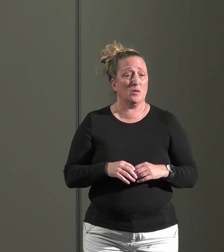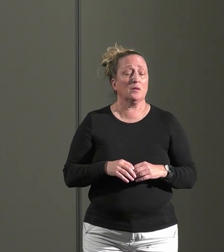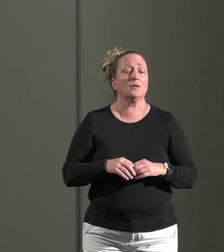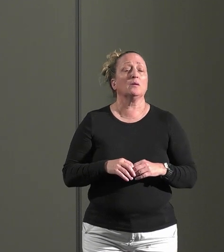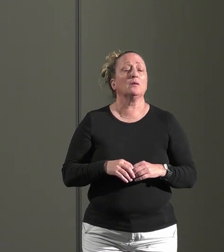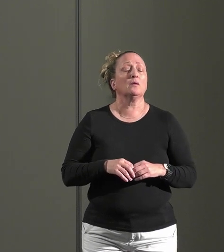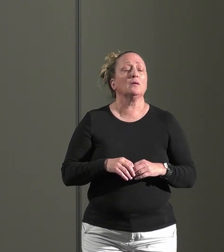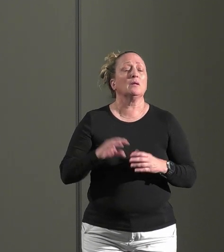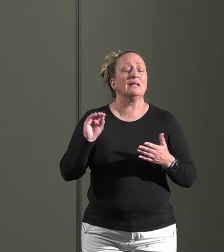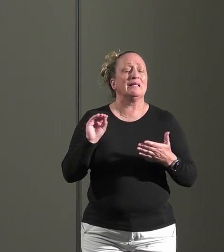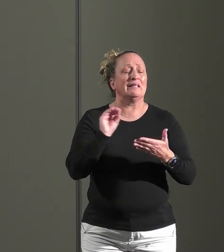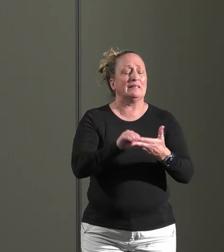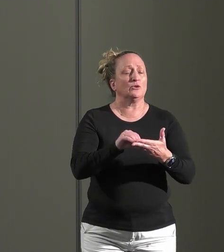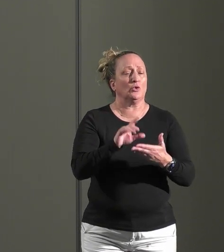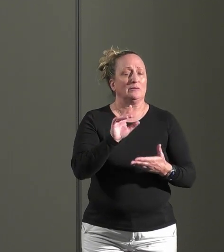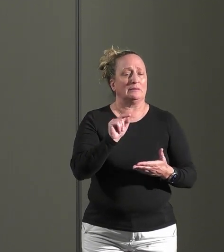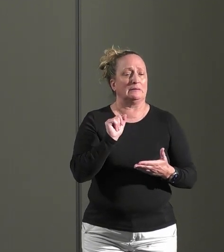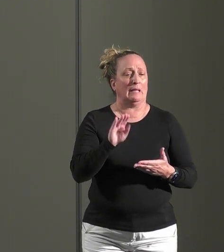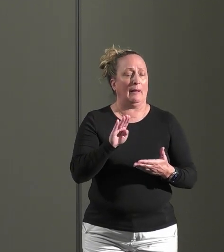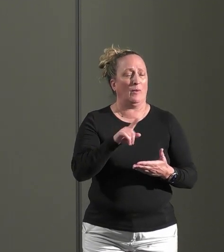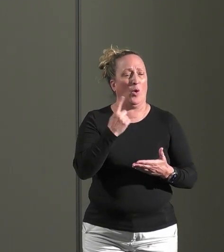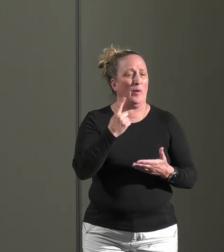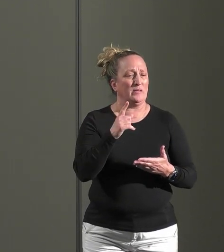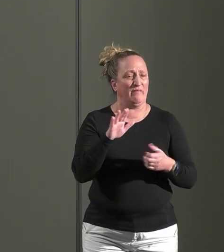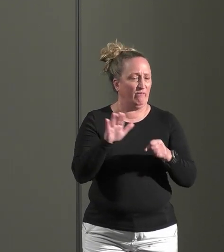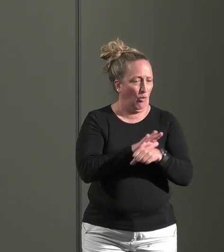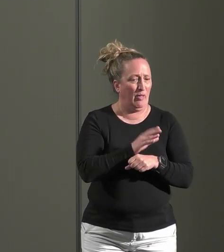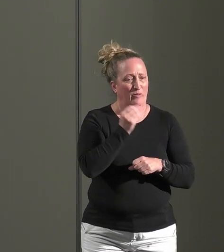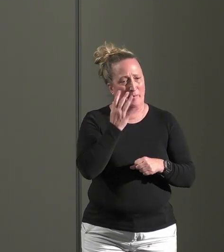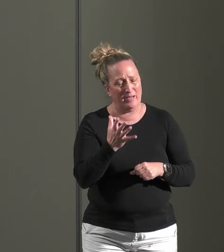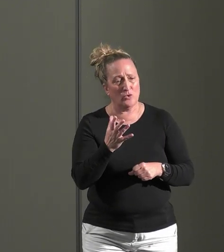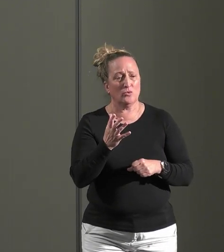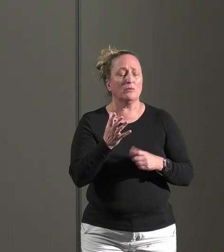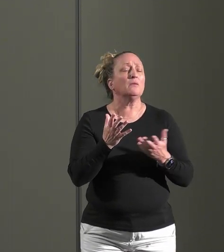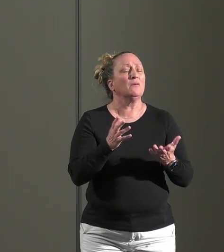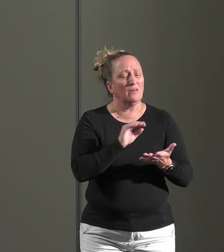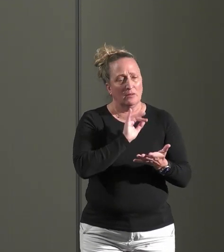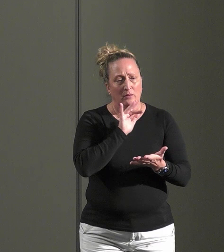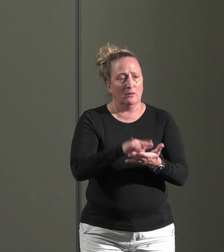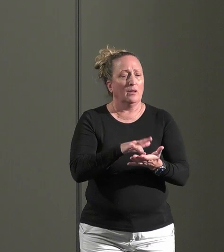insert up because always conveys the full information. Means you could decrease the